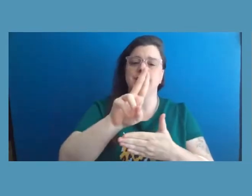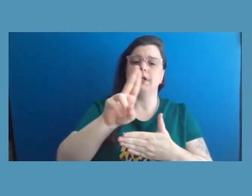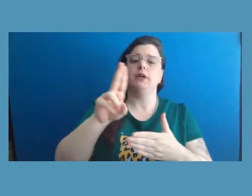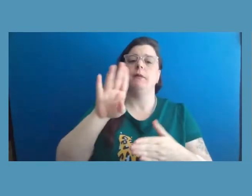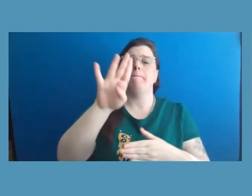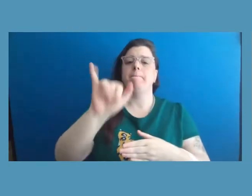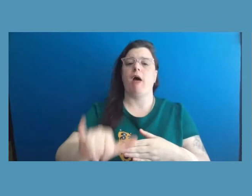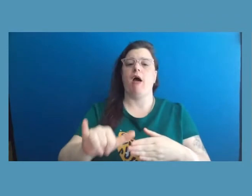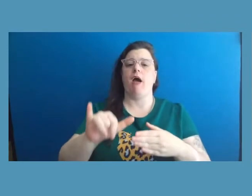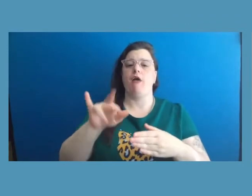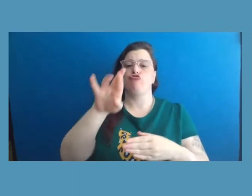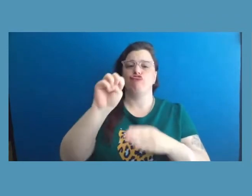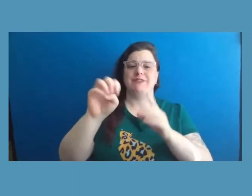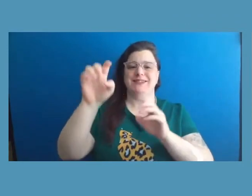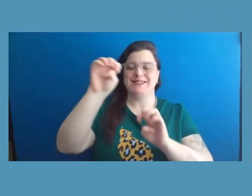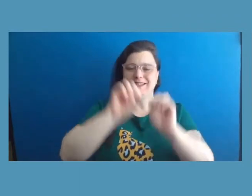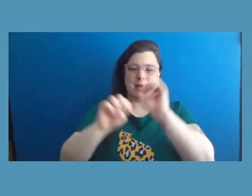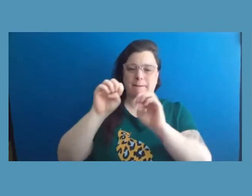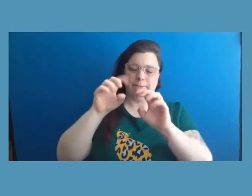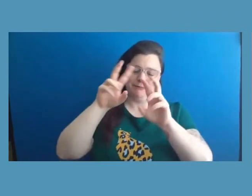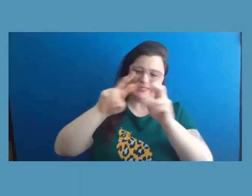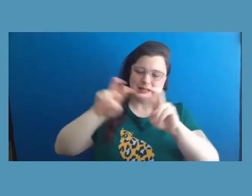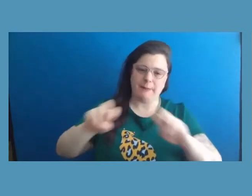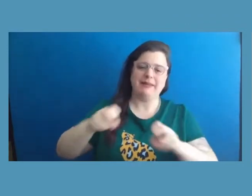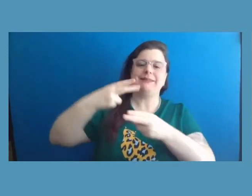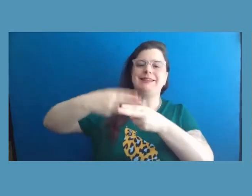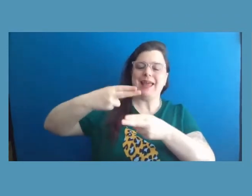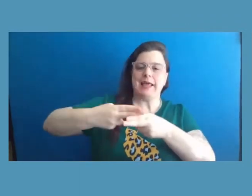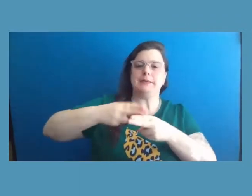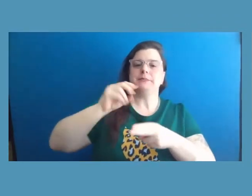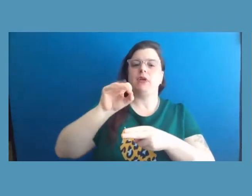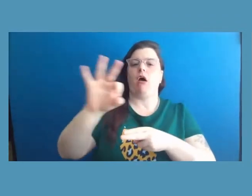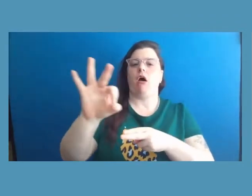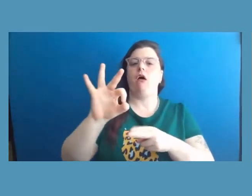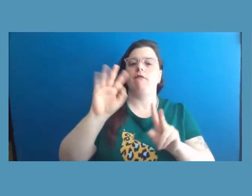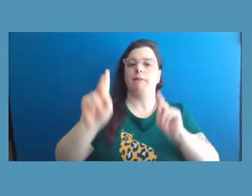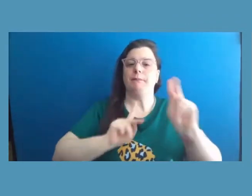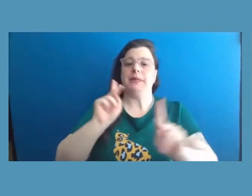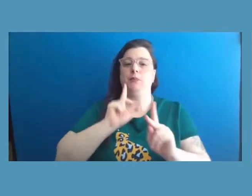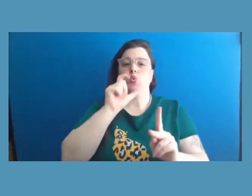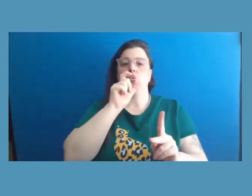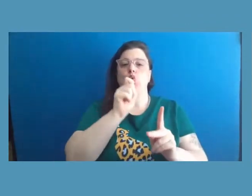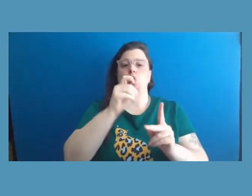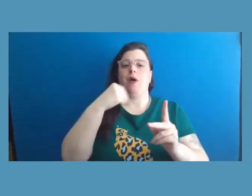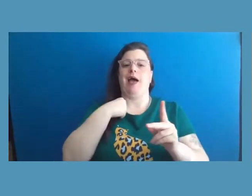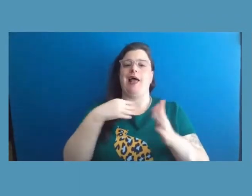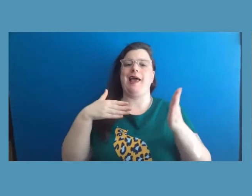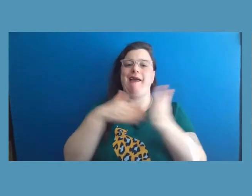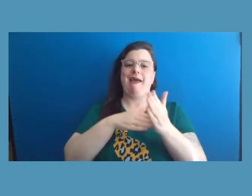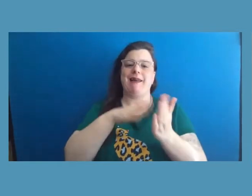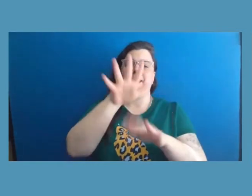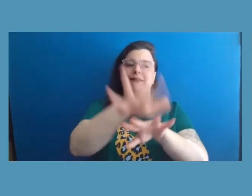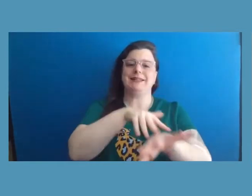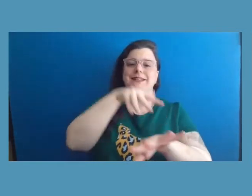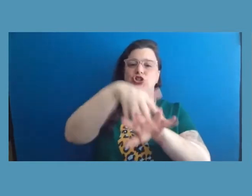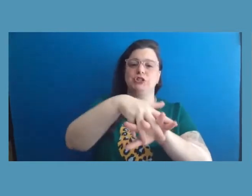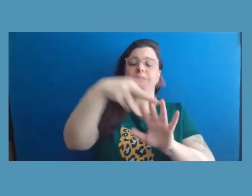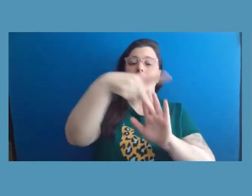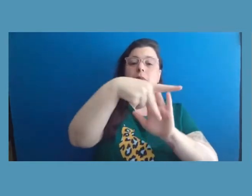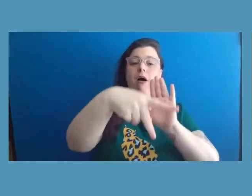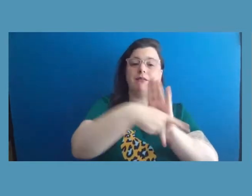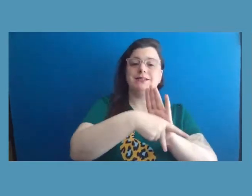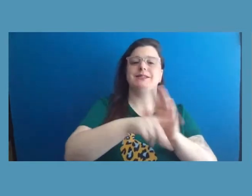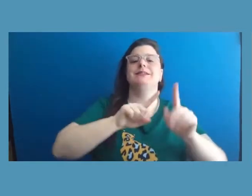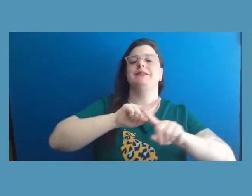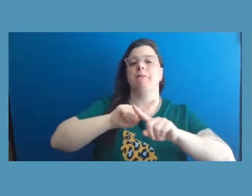work on the University. By re-examining the names of all of our people who have had any